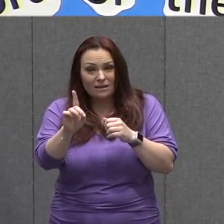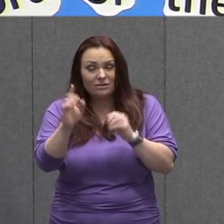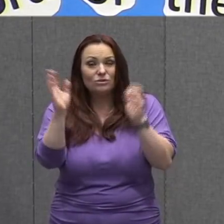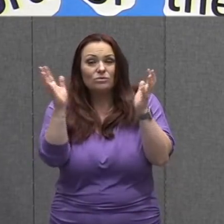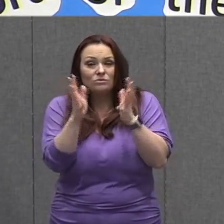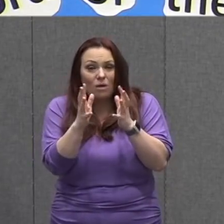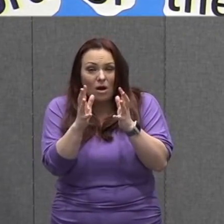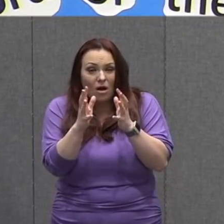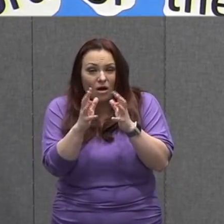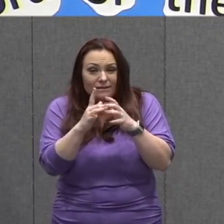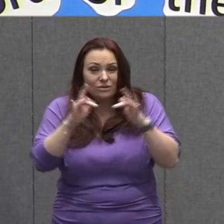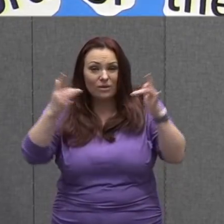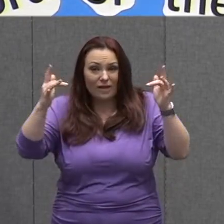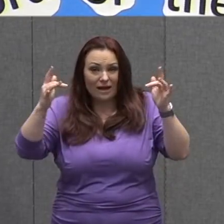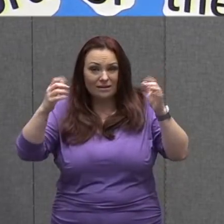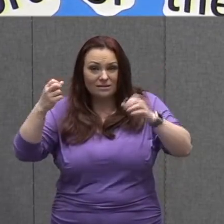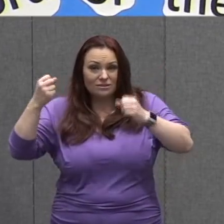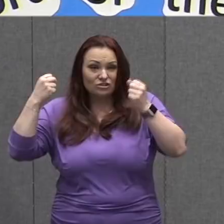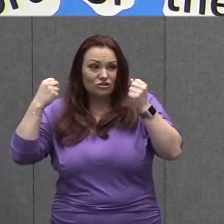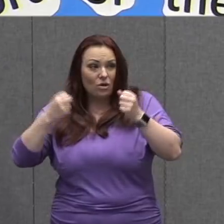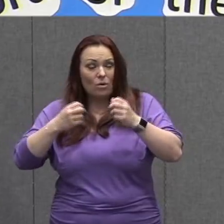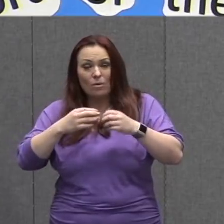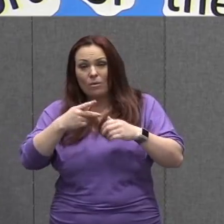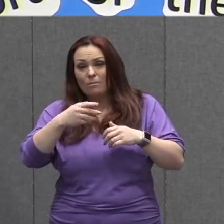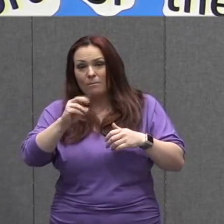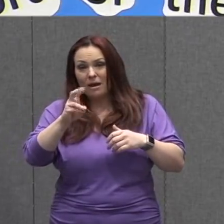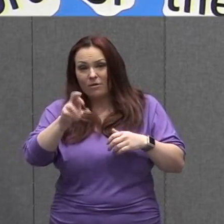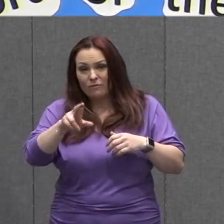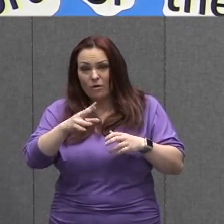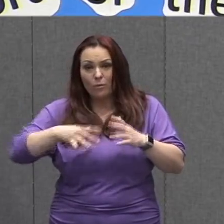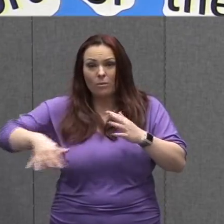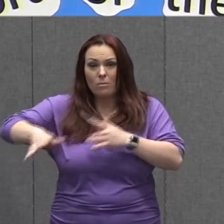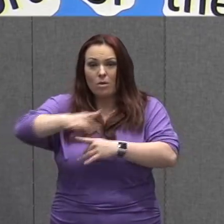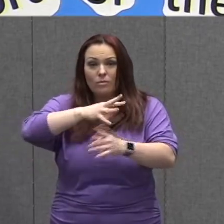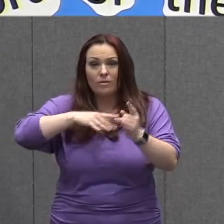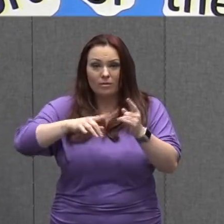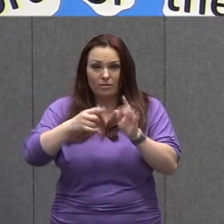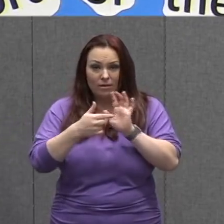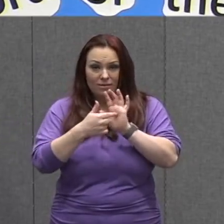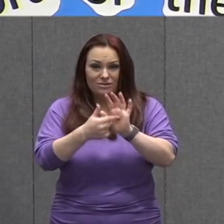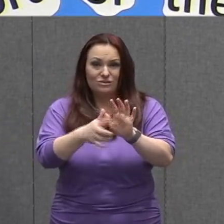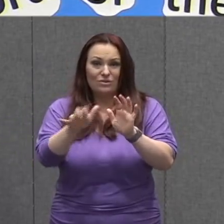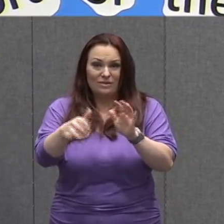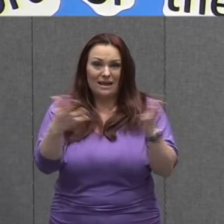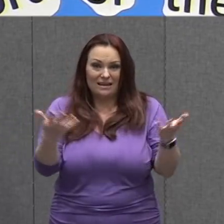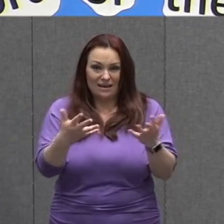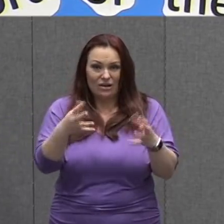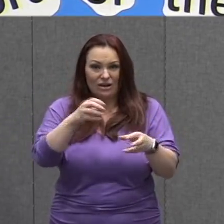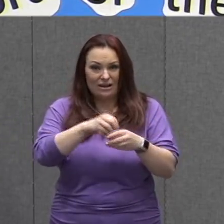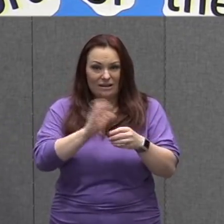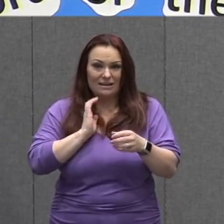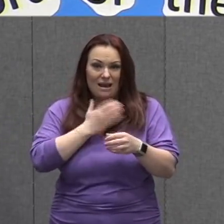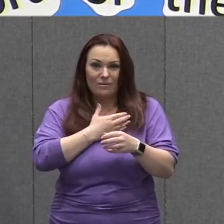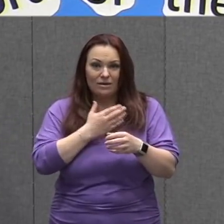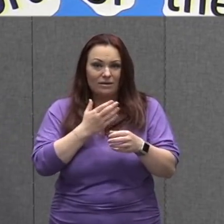and the wind is so powerful, it blows them around. We're gonna show that right here in our experiment.